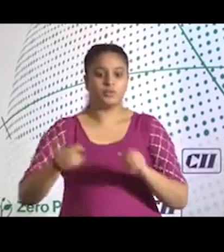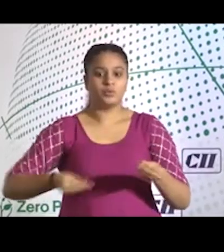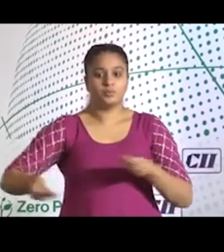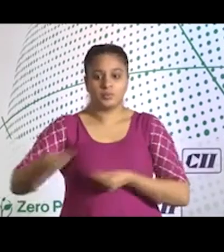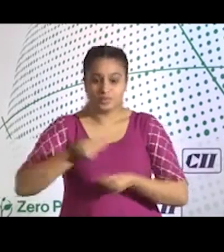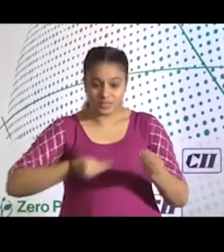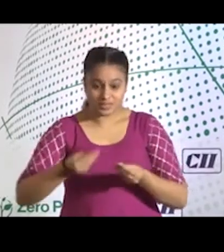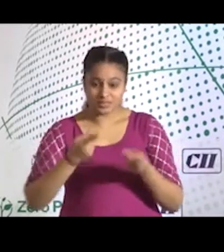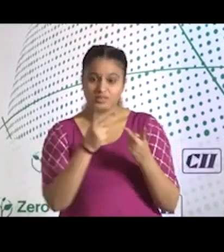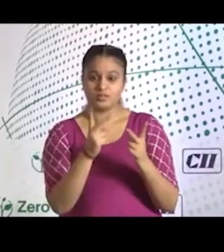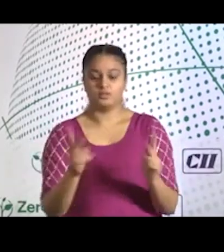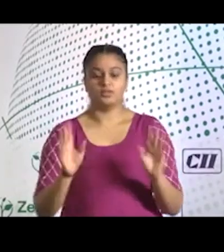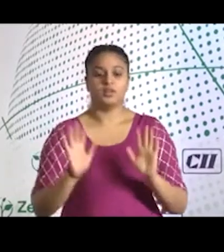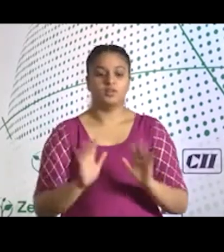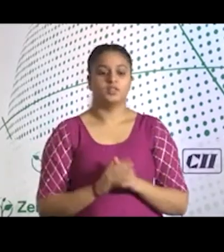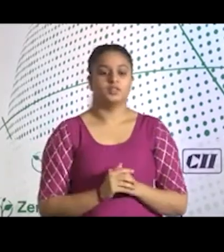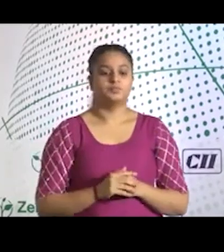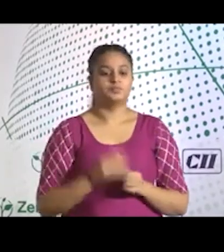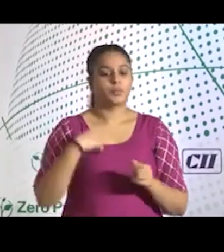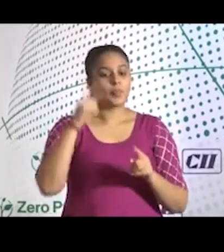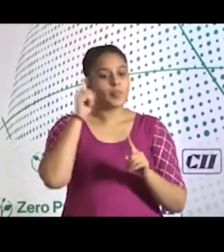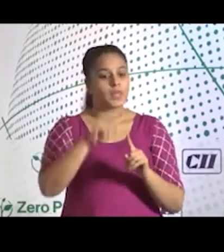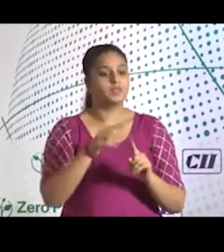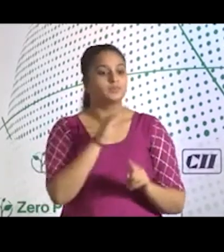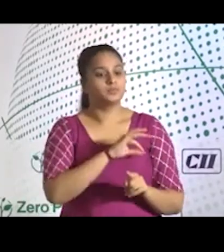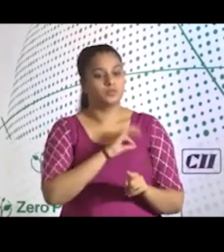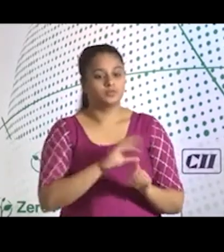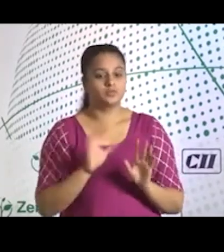I mean, if you think about it and it was said yesterday as well,